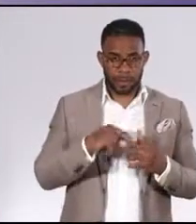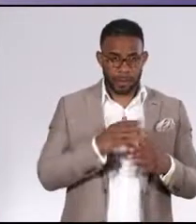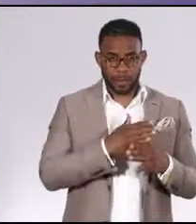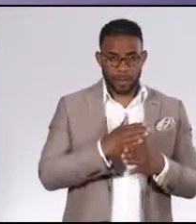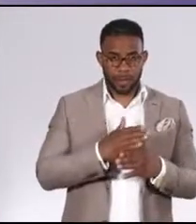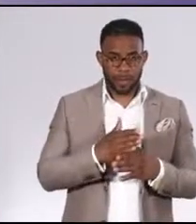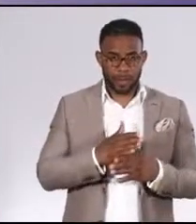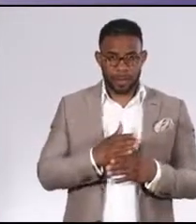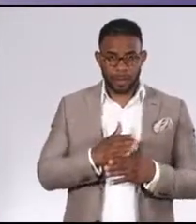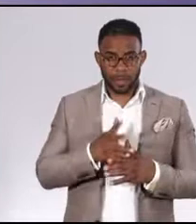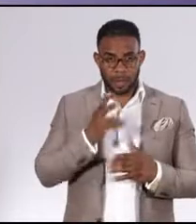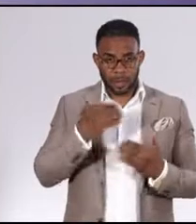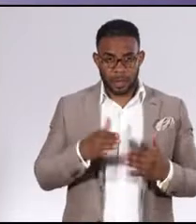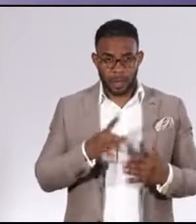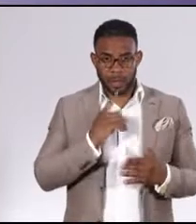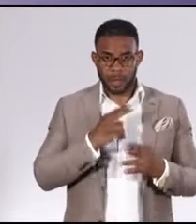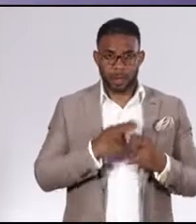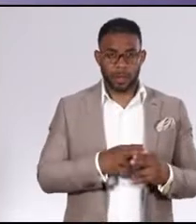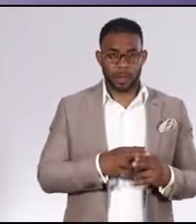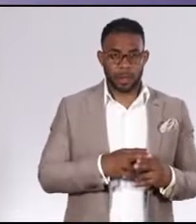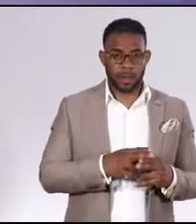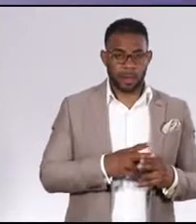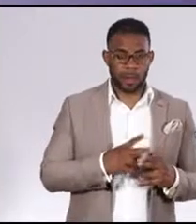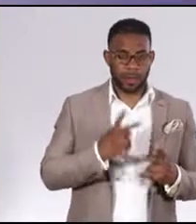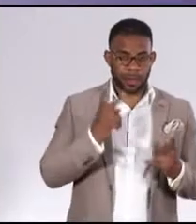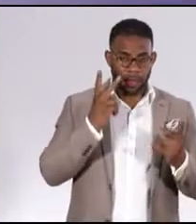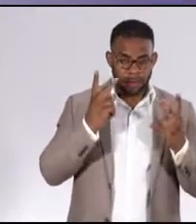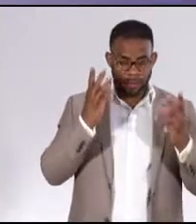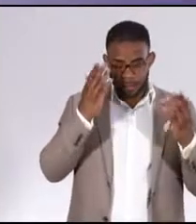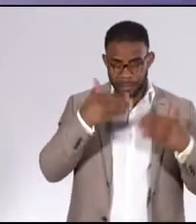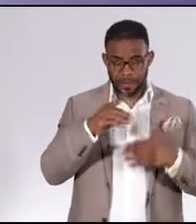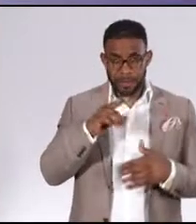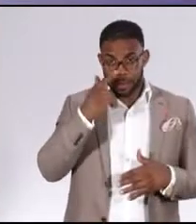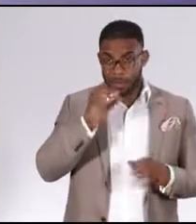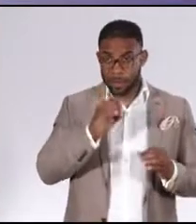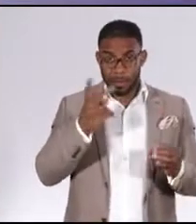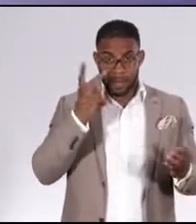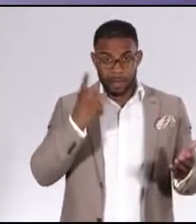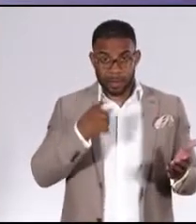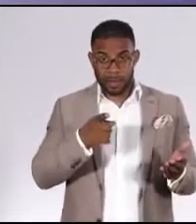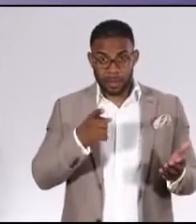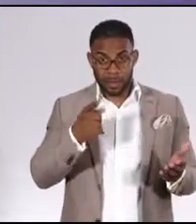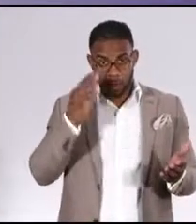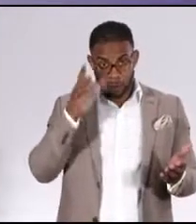Hearing loss is called the invisible disability, because no one see you know you have here in last.